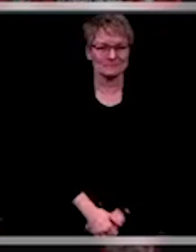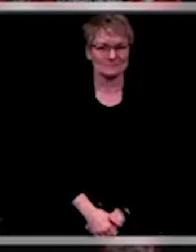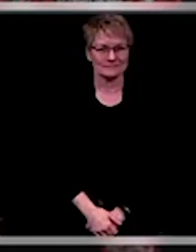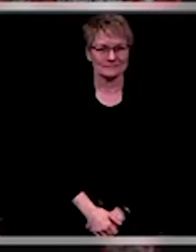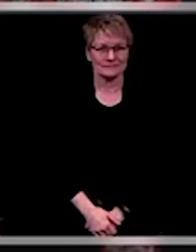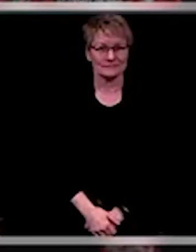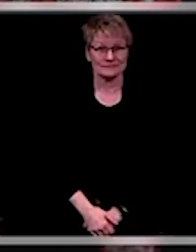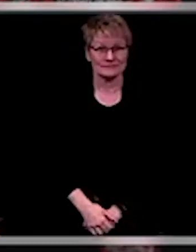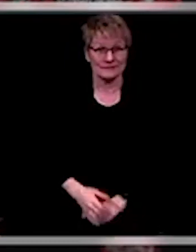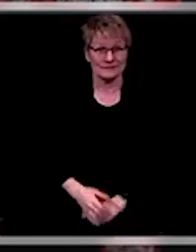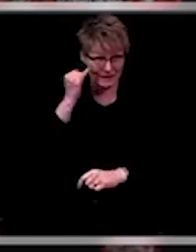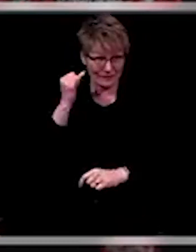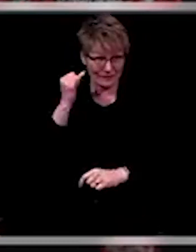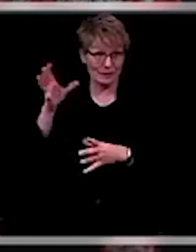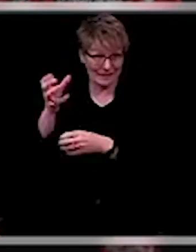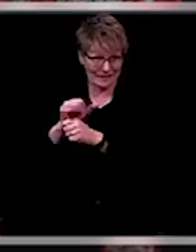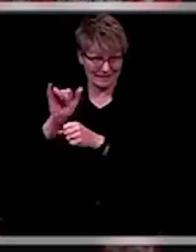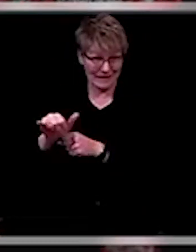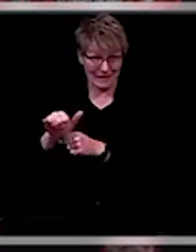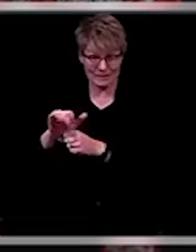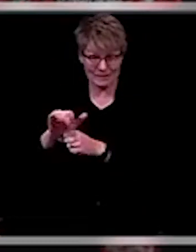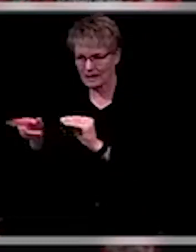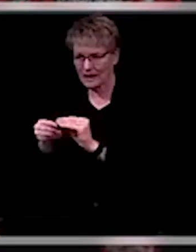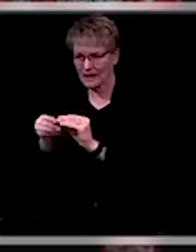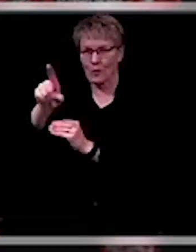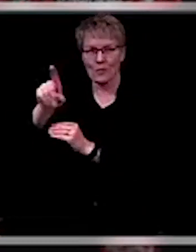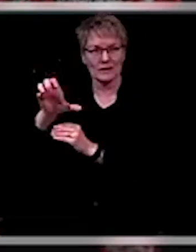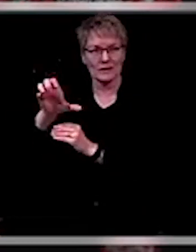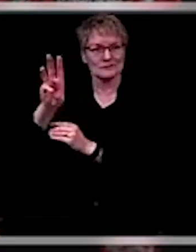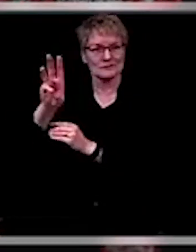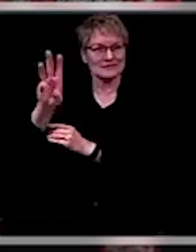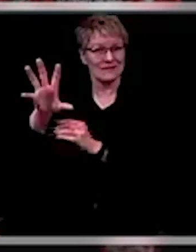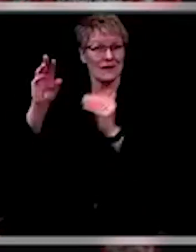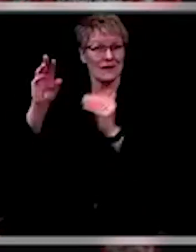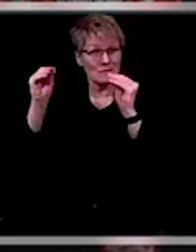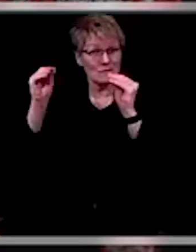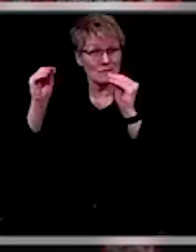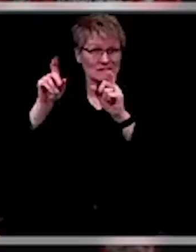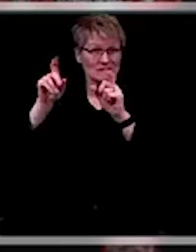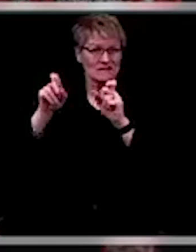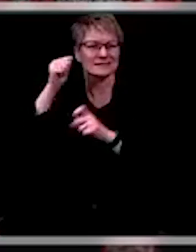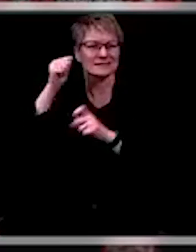tests a day, including some walk-in appointments to not just having a schedule in advance. So,